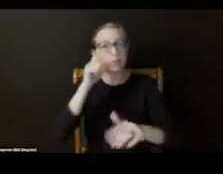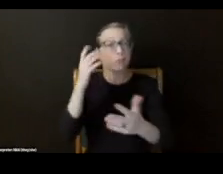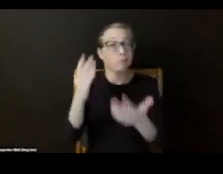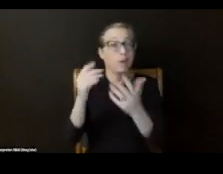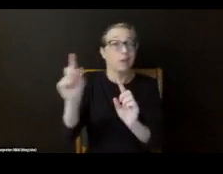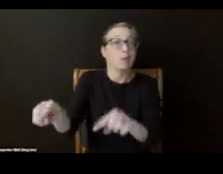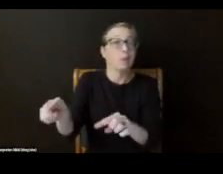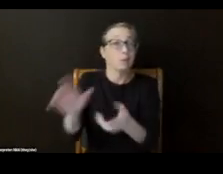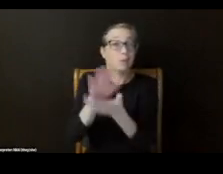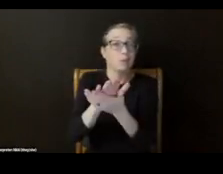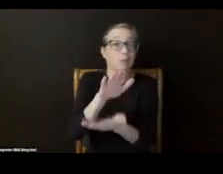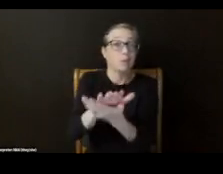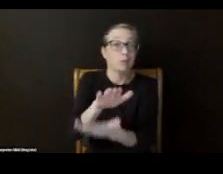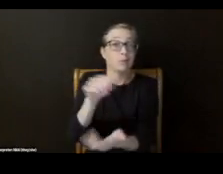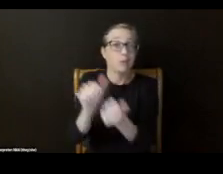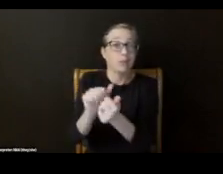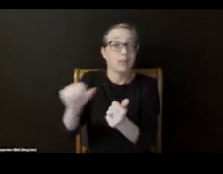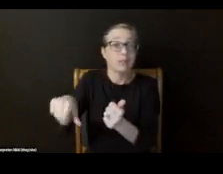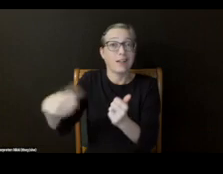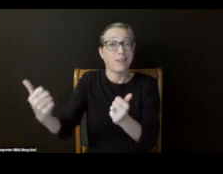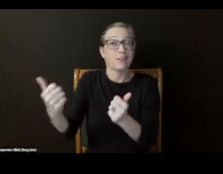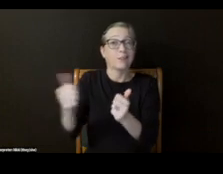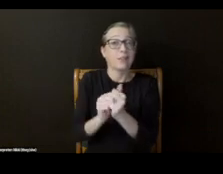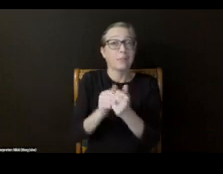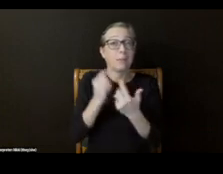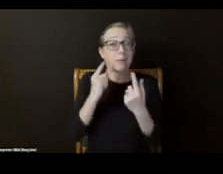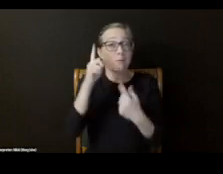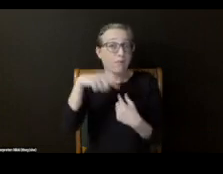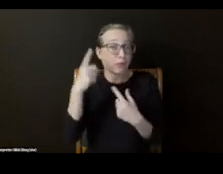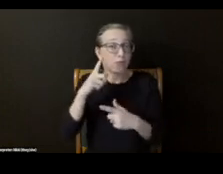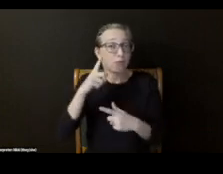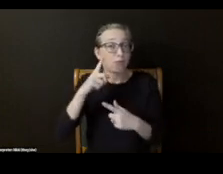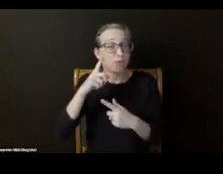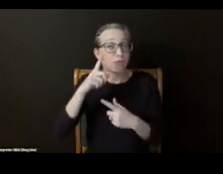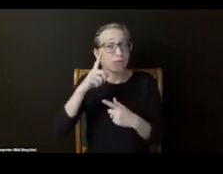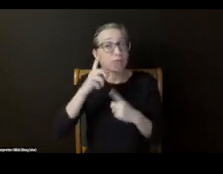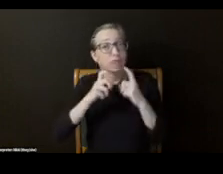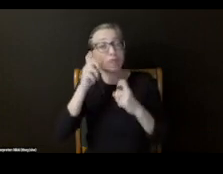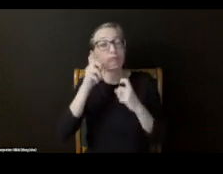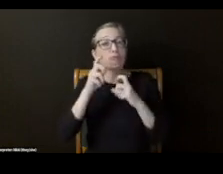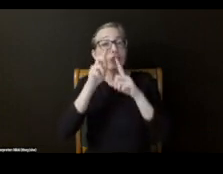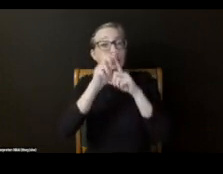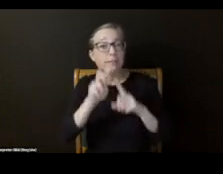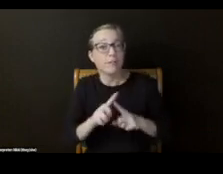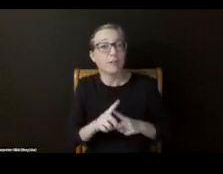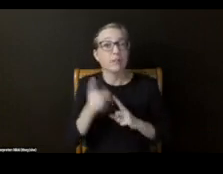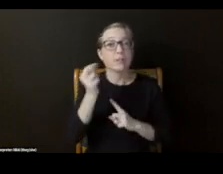our neighbors around in the common areas like the mall.